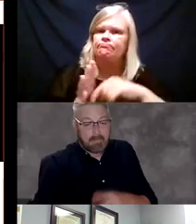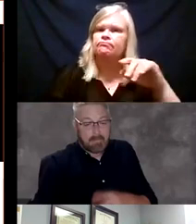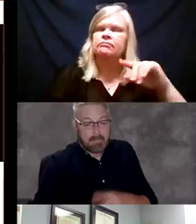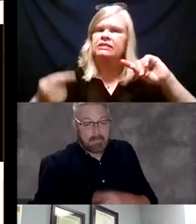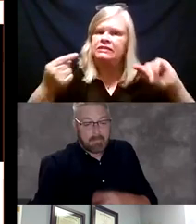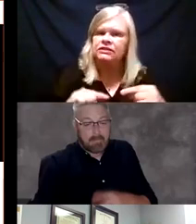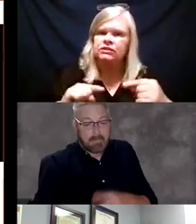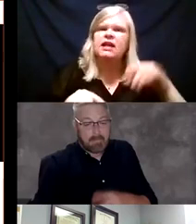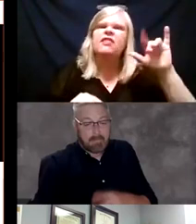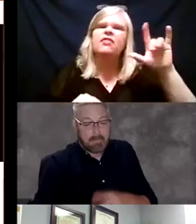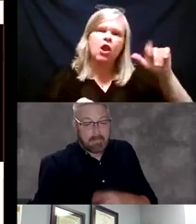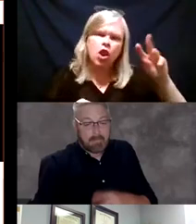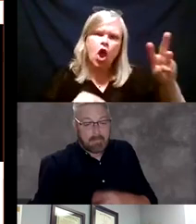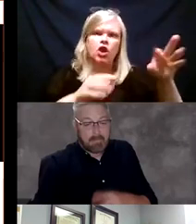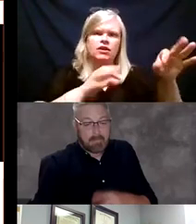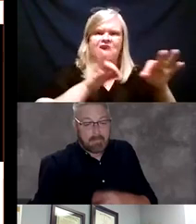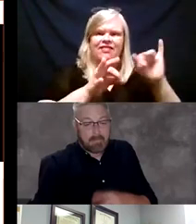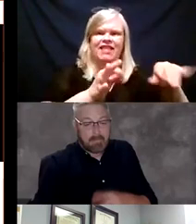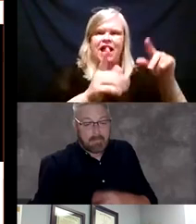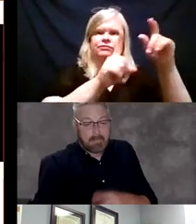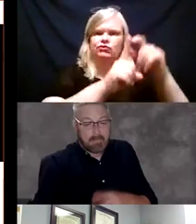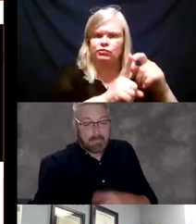TERM. IT COULD BE DISABLING, MENTAL